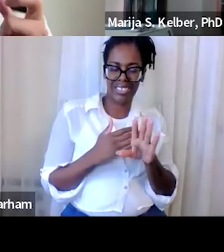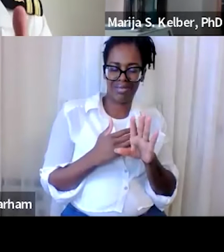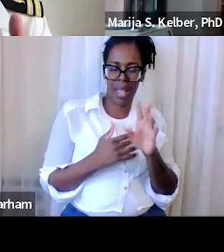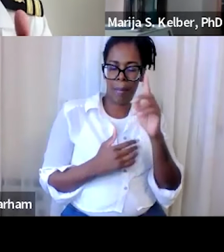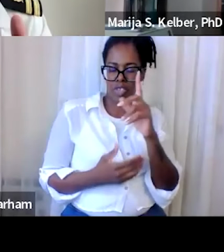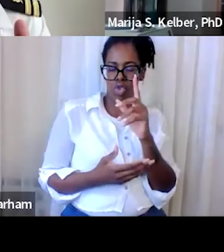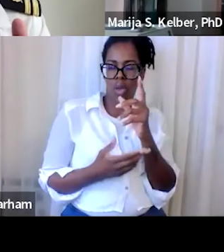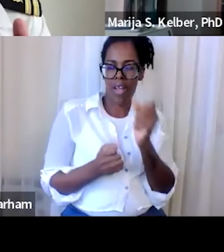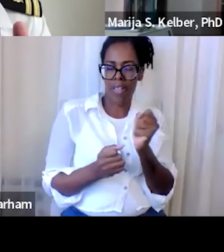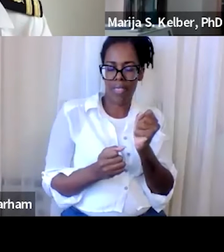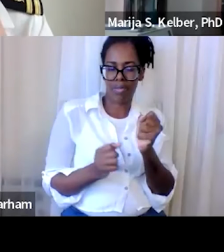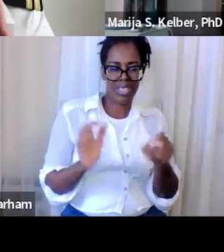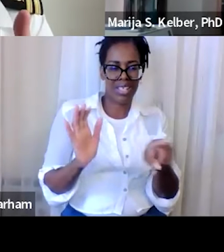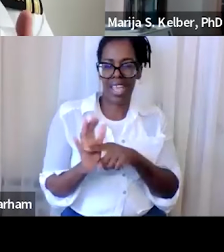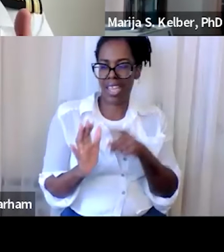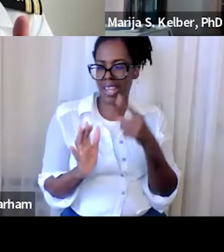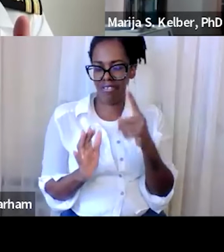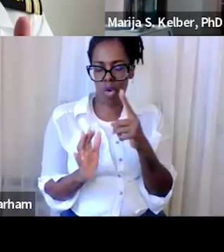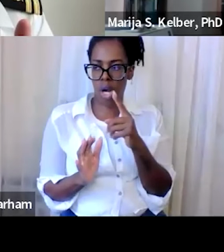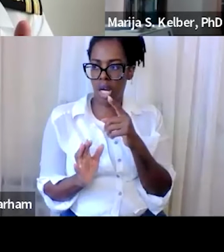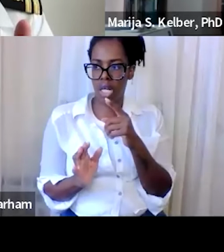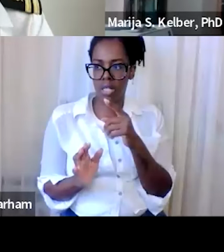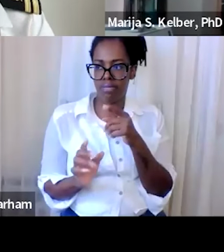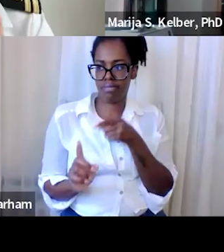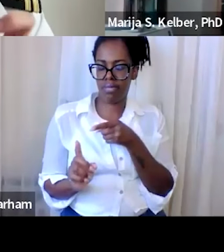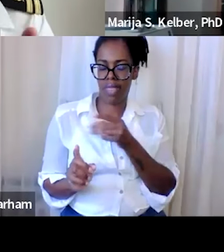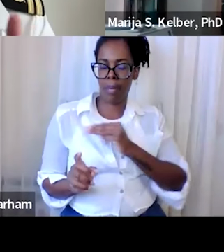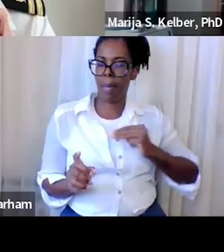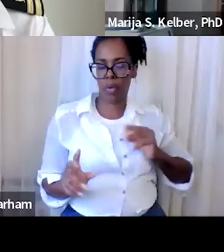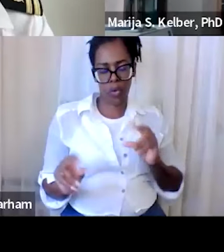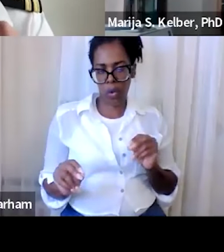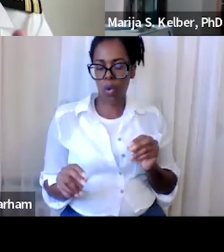It was that good communication with command and having a command that was behavioral health forward,